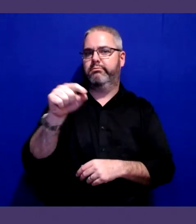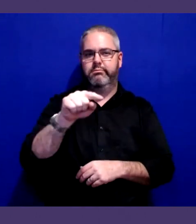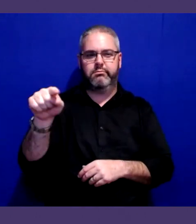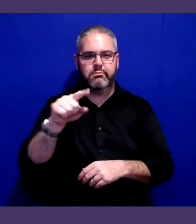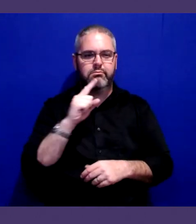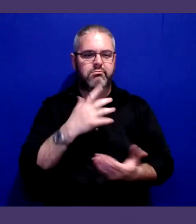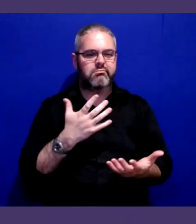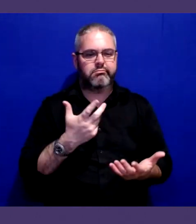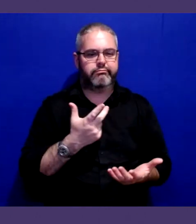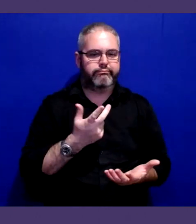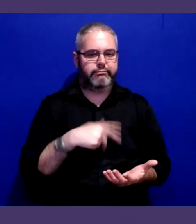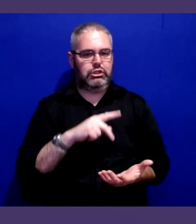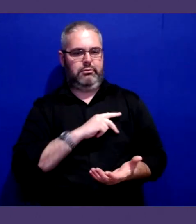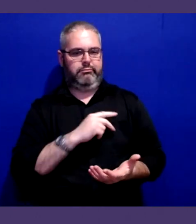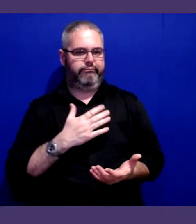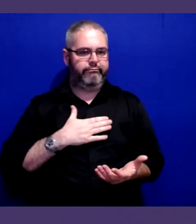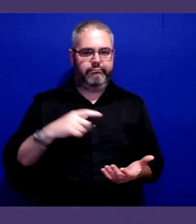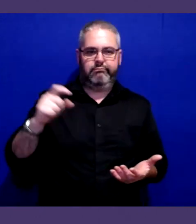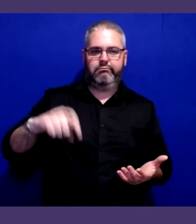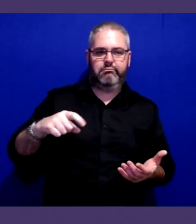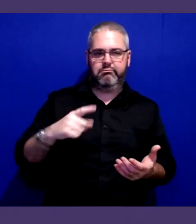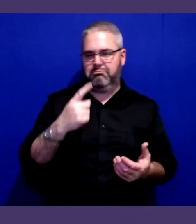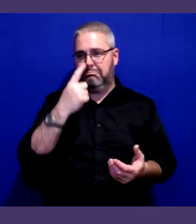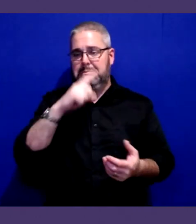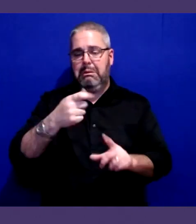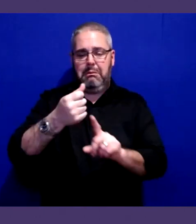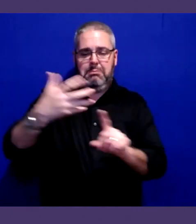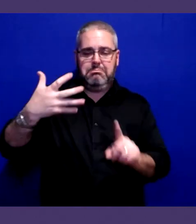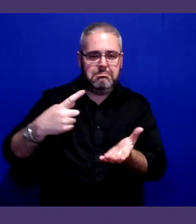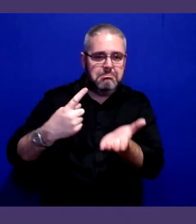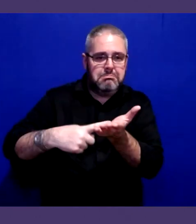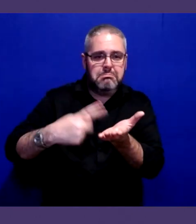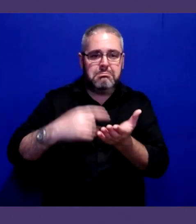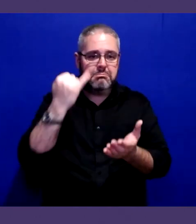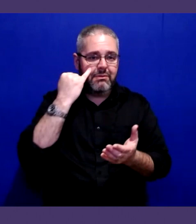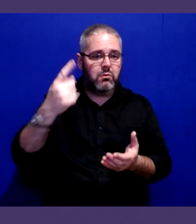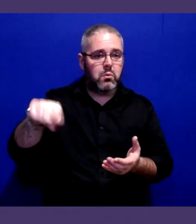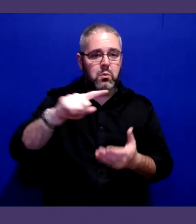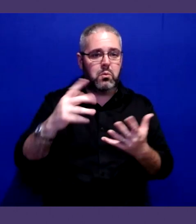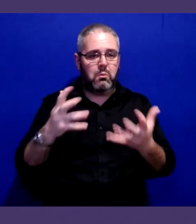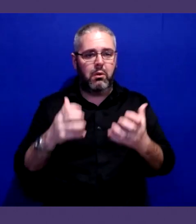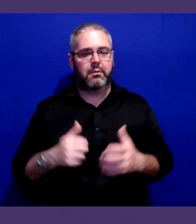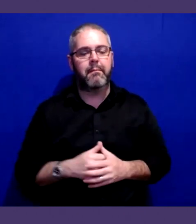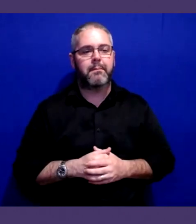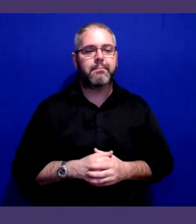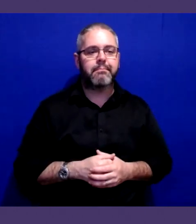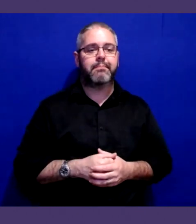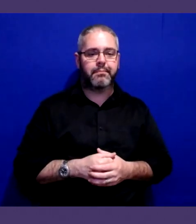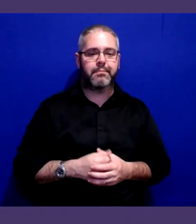which I'm happy to chat about when anyone wants. At W3C, I started in